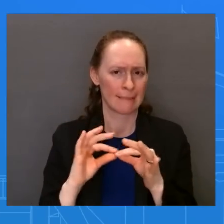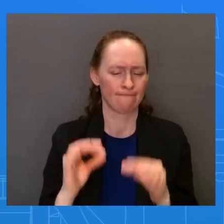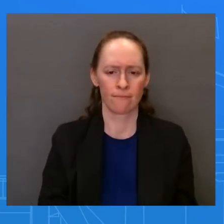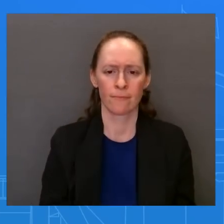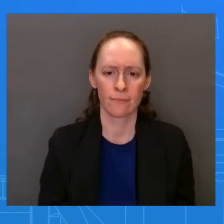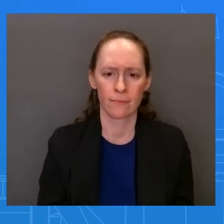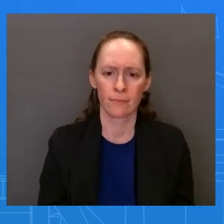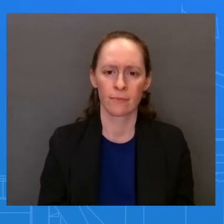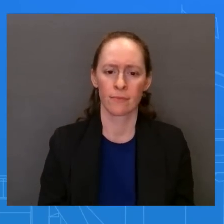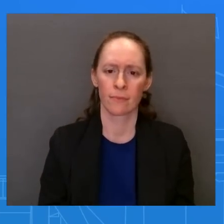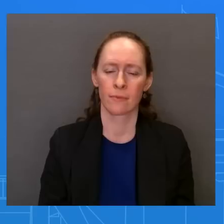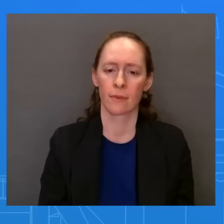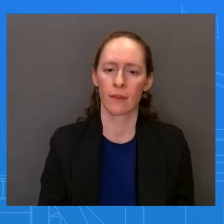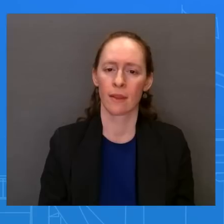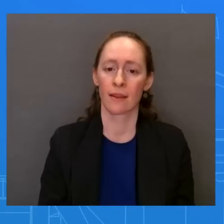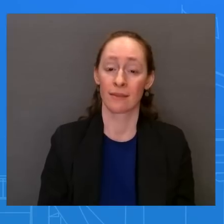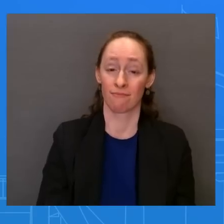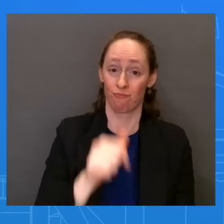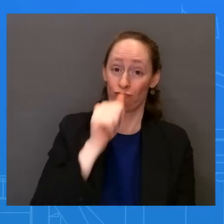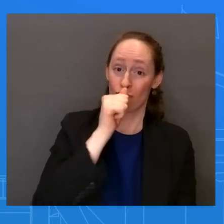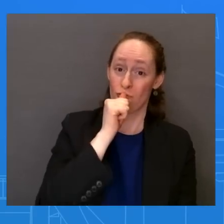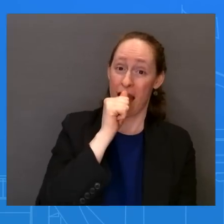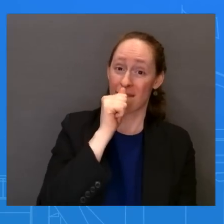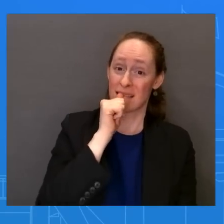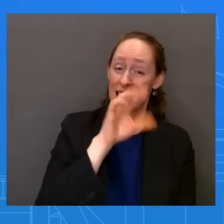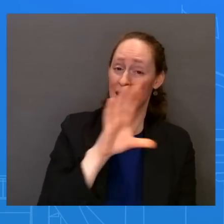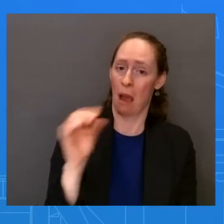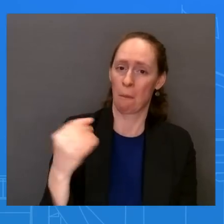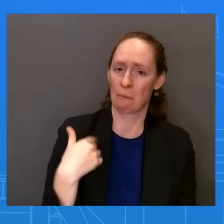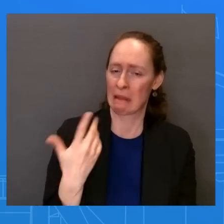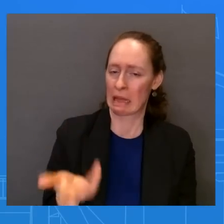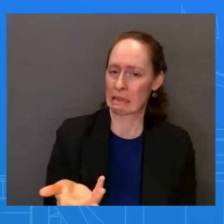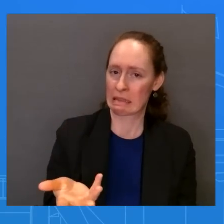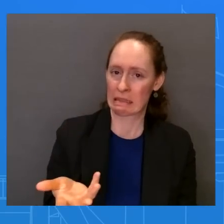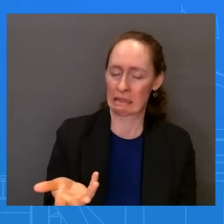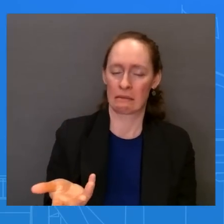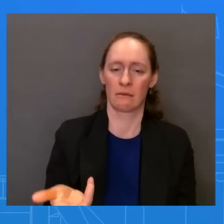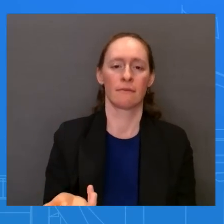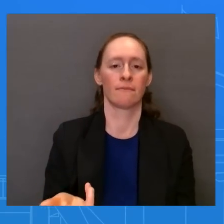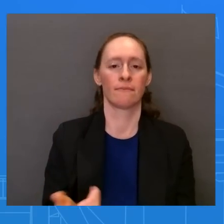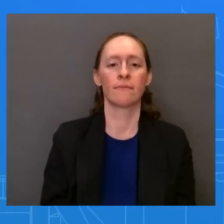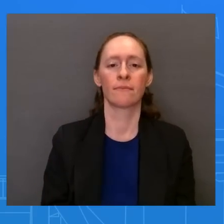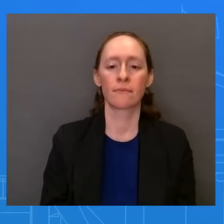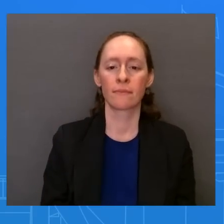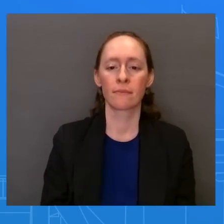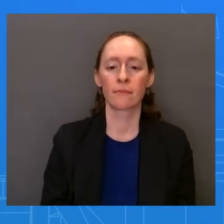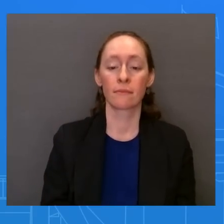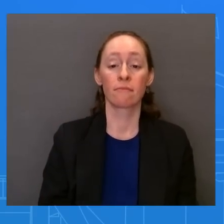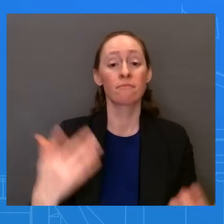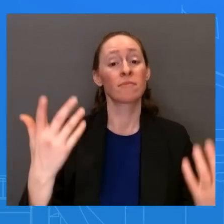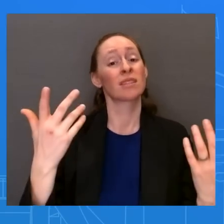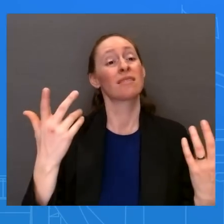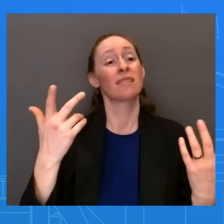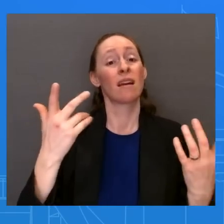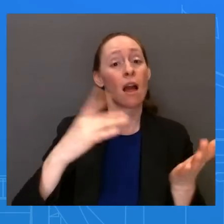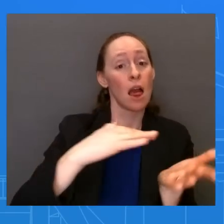But more broadly speaking, layoffs remain near record lows according to job openings data. We found that -- we found out this week